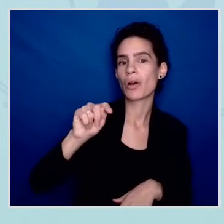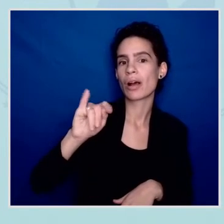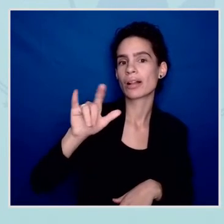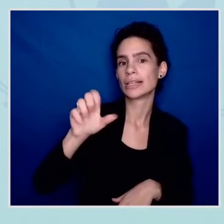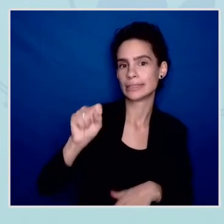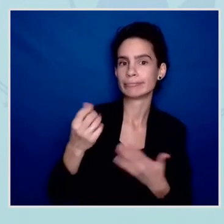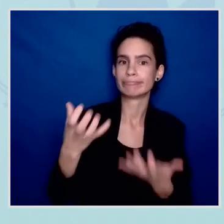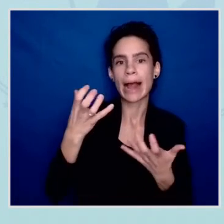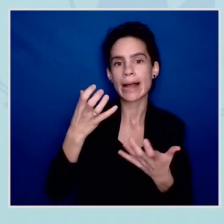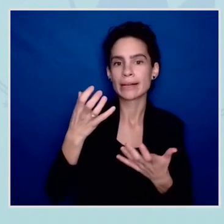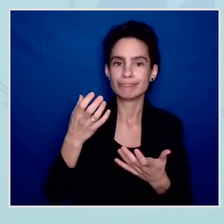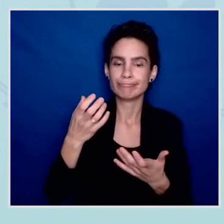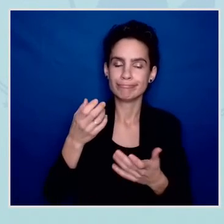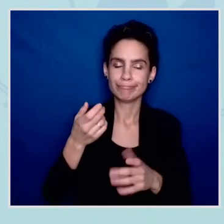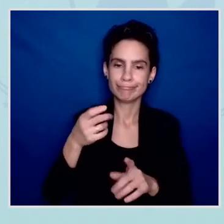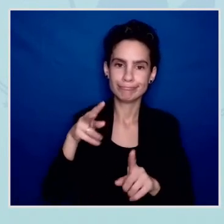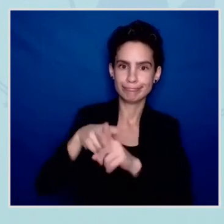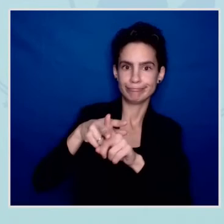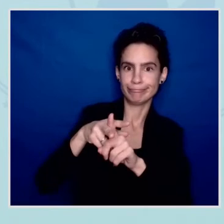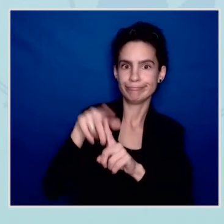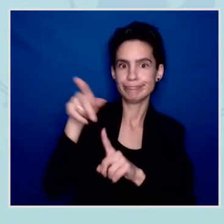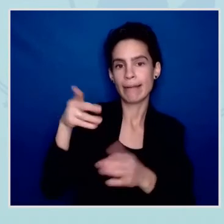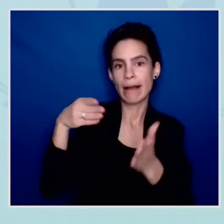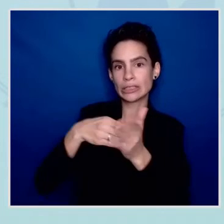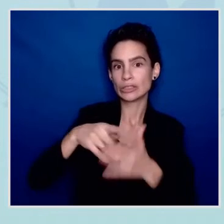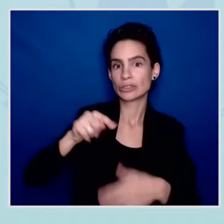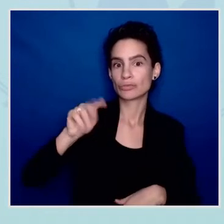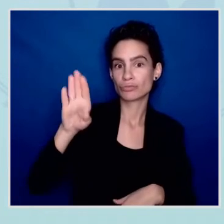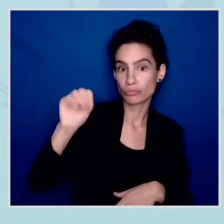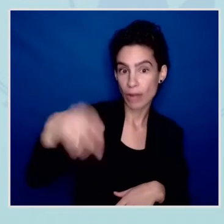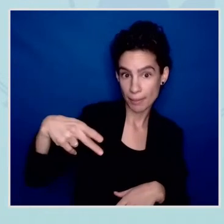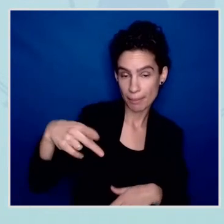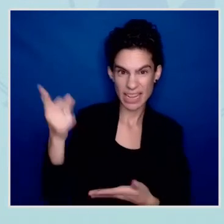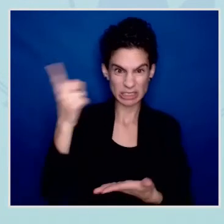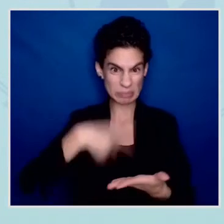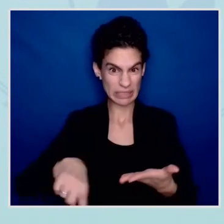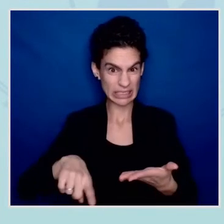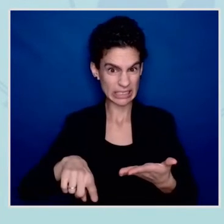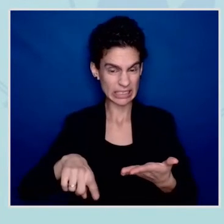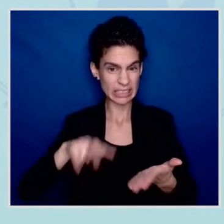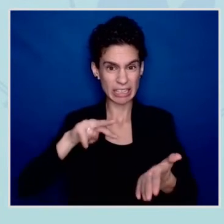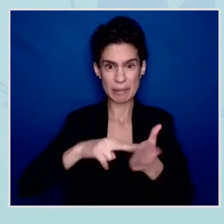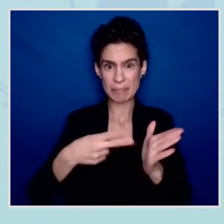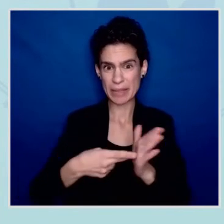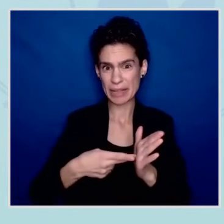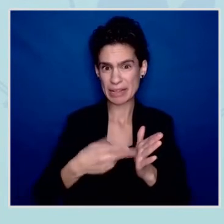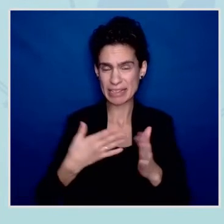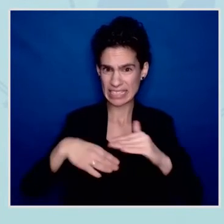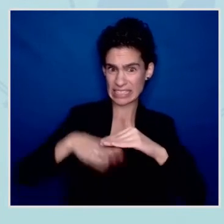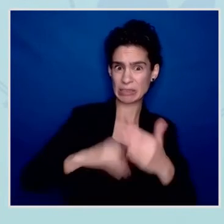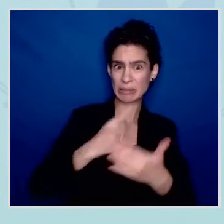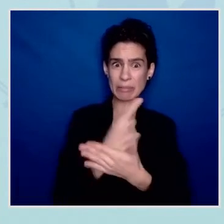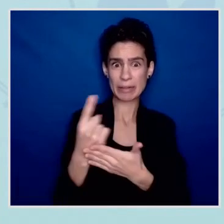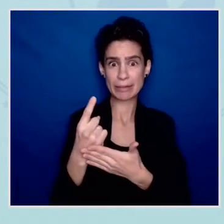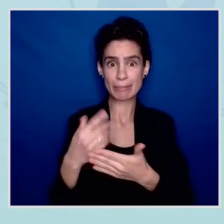ECONOMIC TEAM, WE HAVE LEARNED THAT HOUSE DEMOCRATS ARE CURRENTLY PLANNING TO INTRODUCE